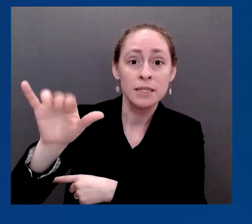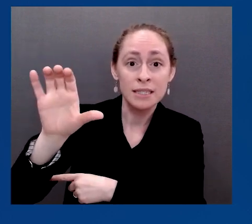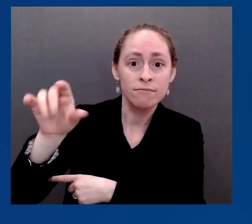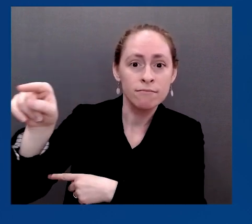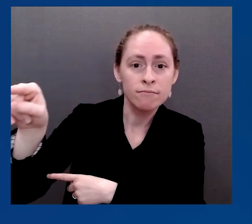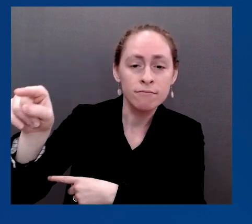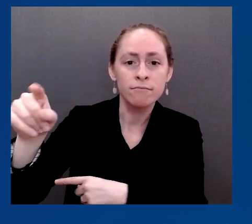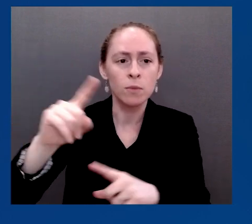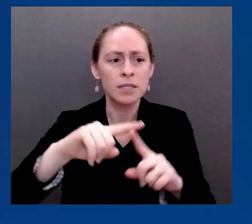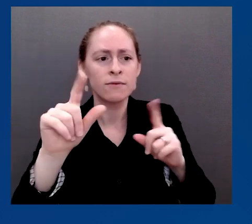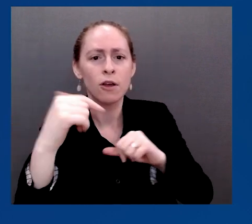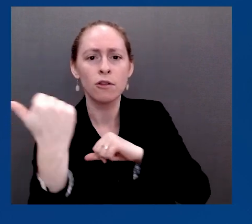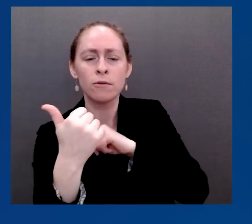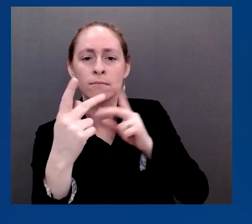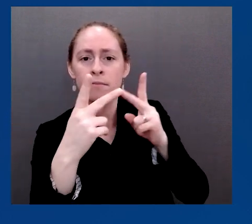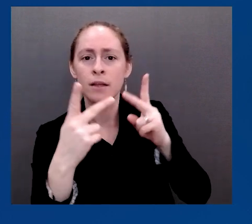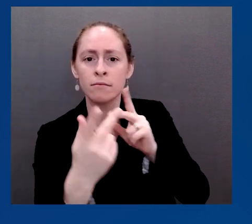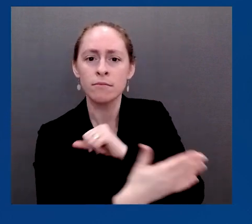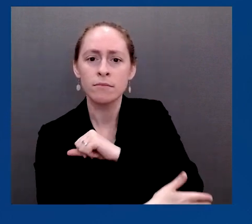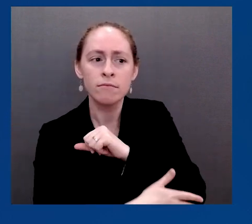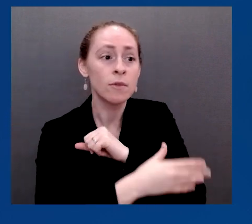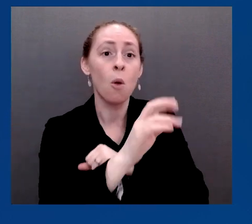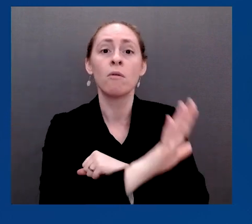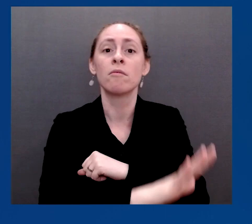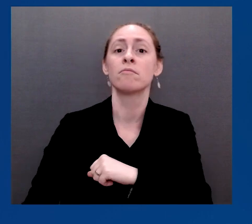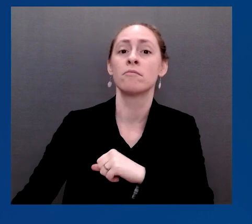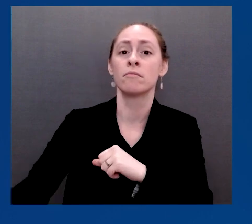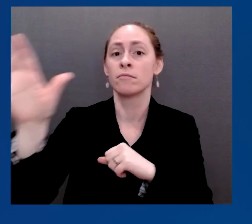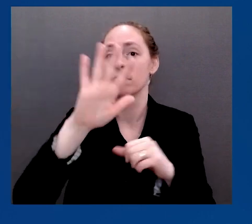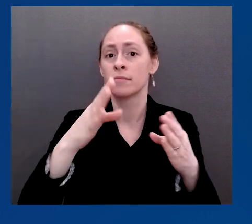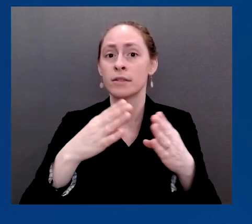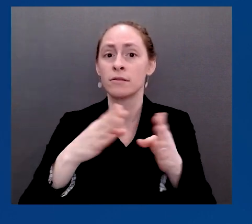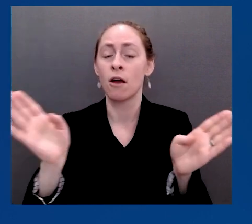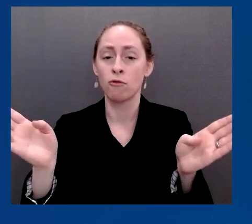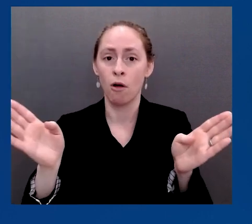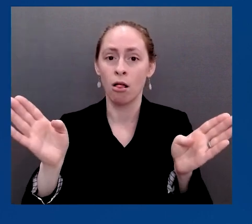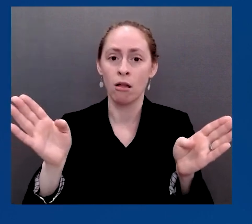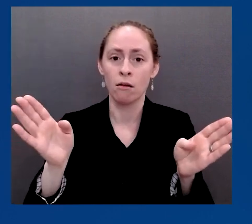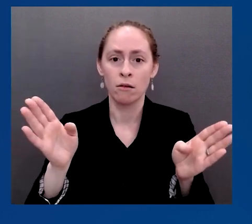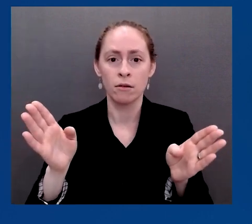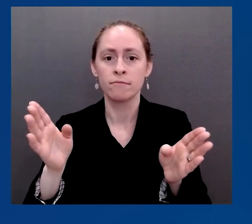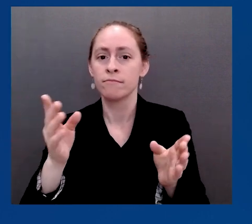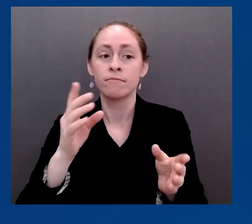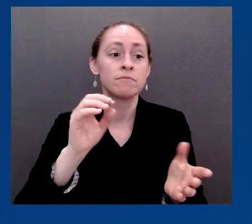And so, that -- all of those considerations are taken into account as we work on our guidance.